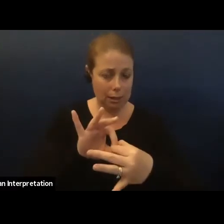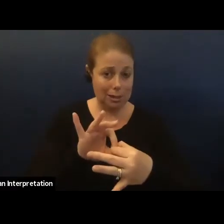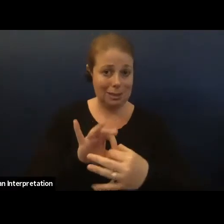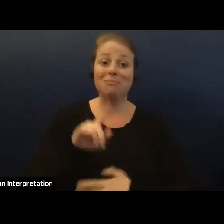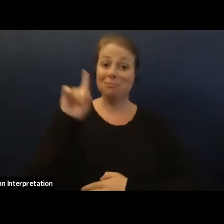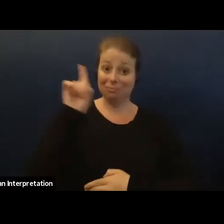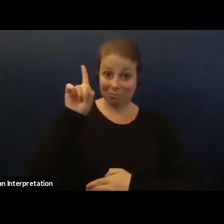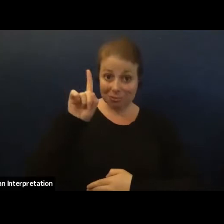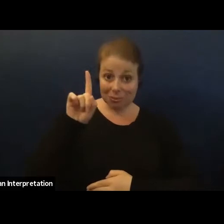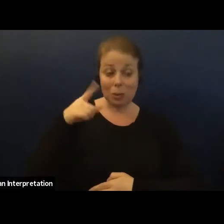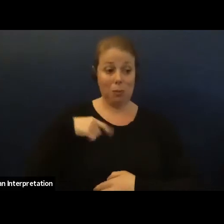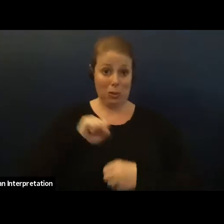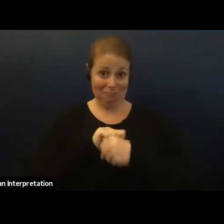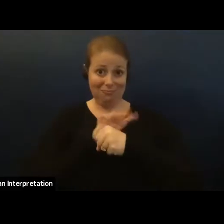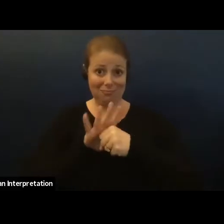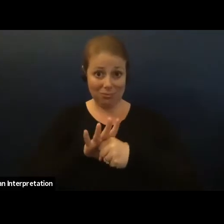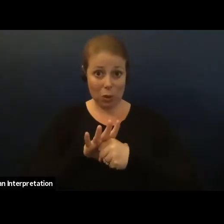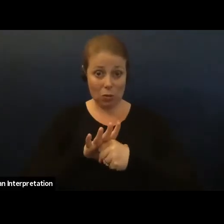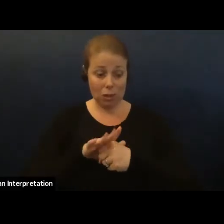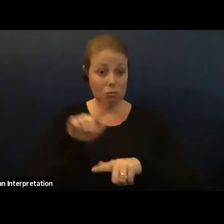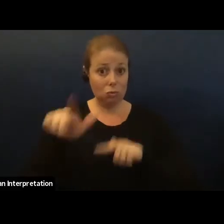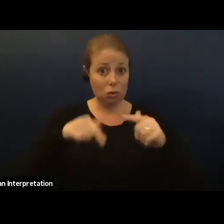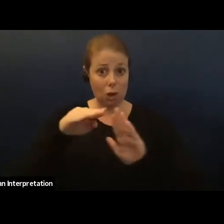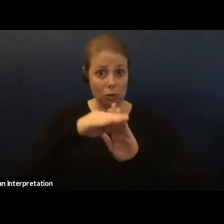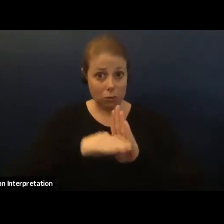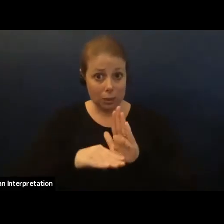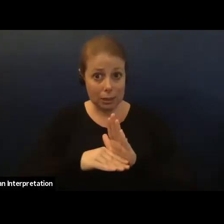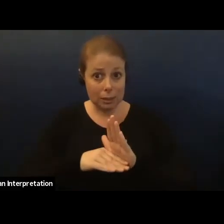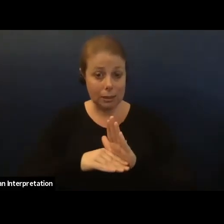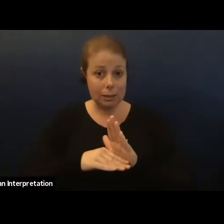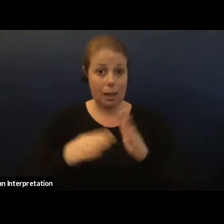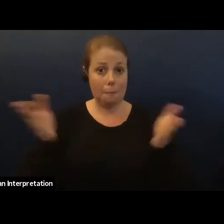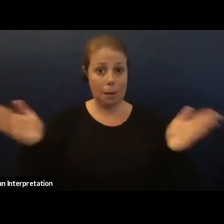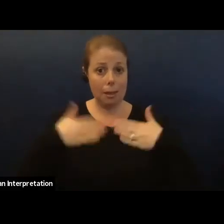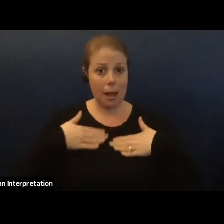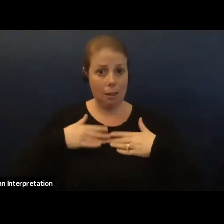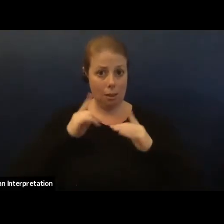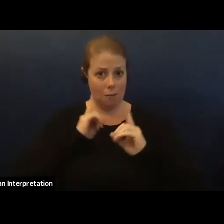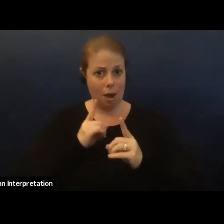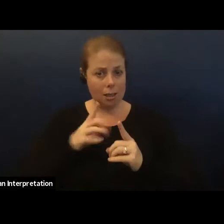travel re frictions and public health advice, so we've had to change our meeting process to work